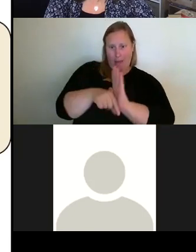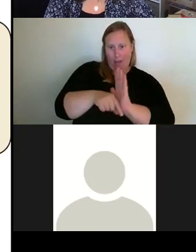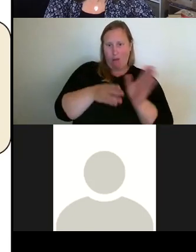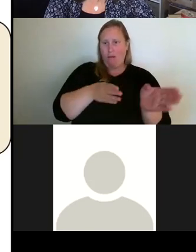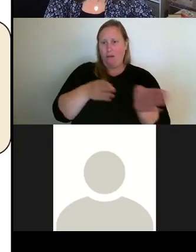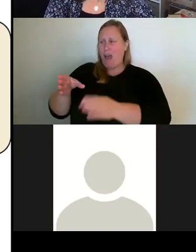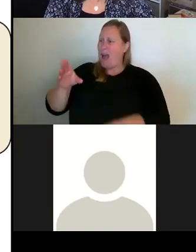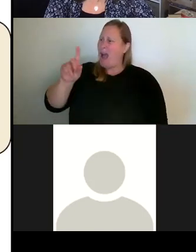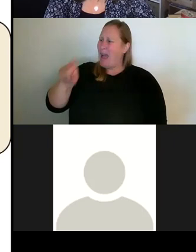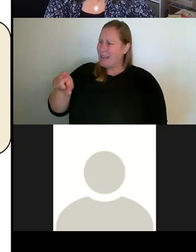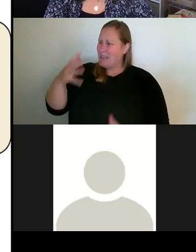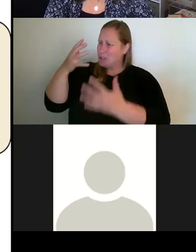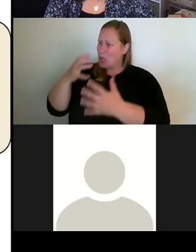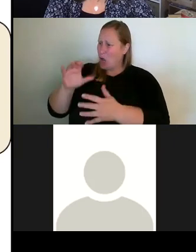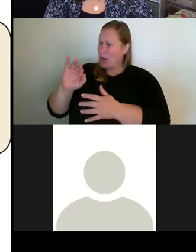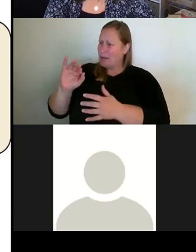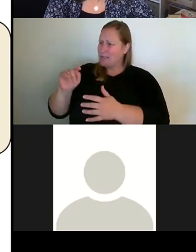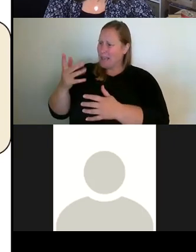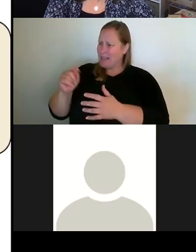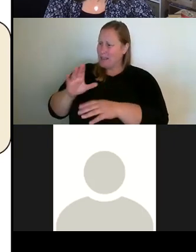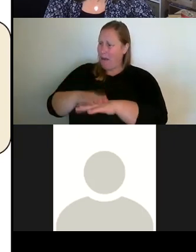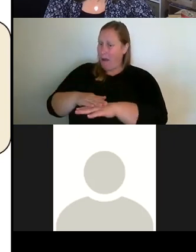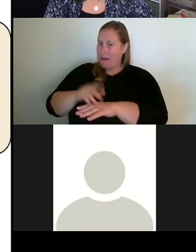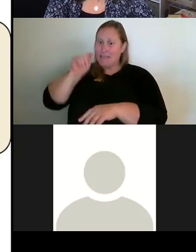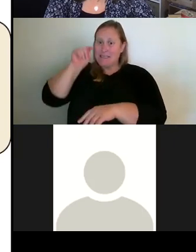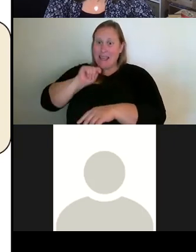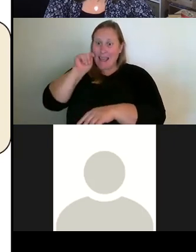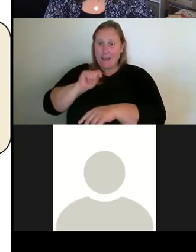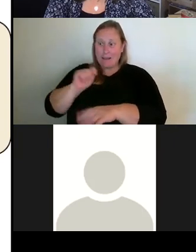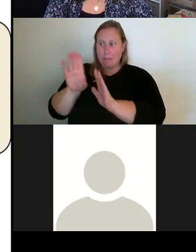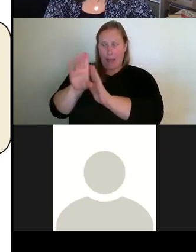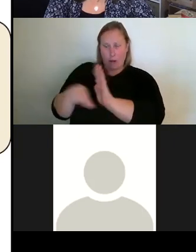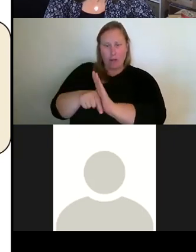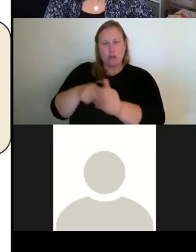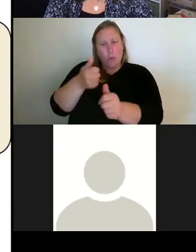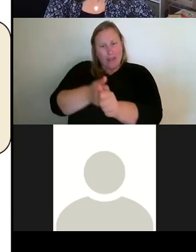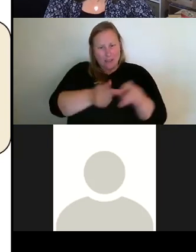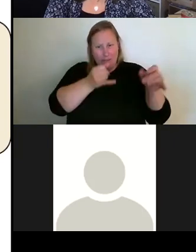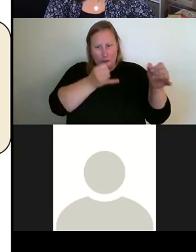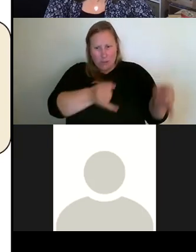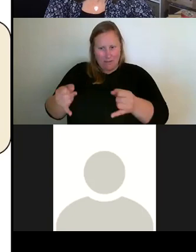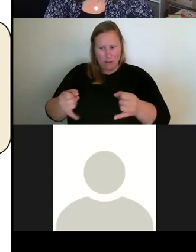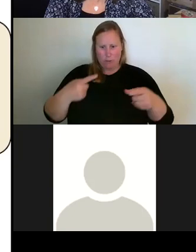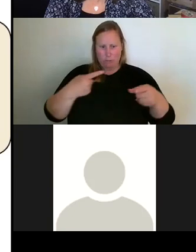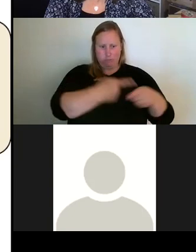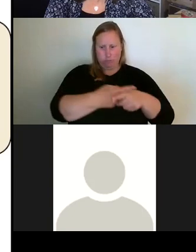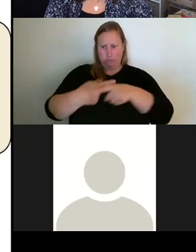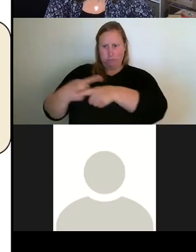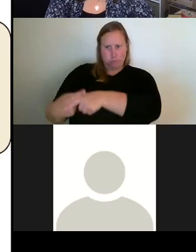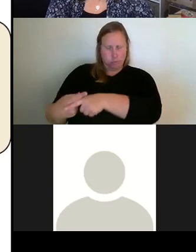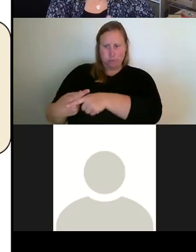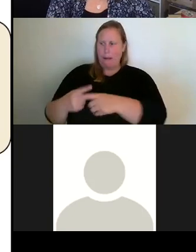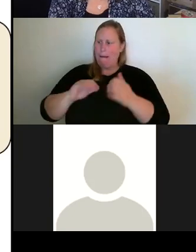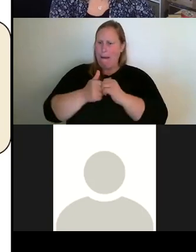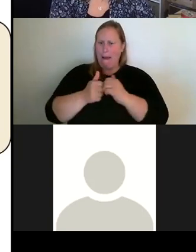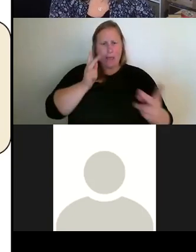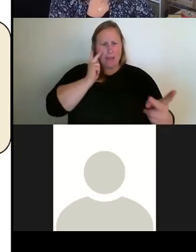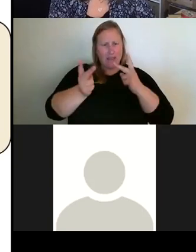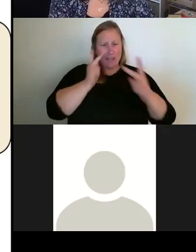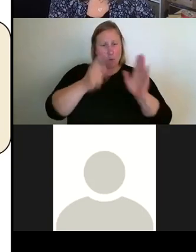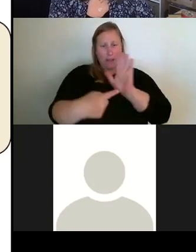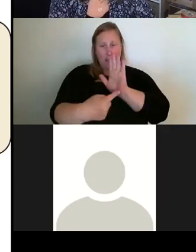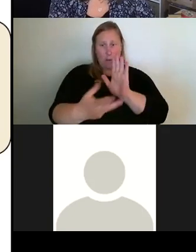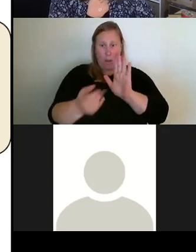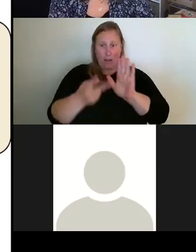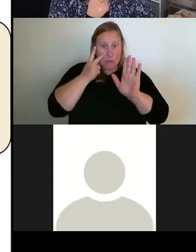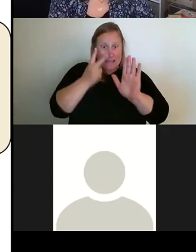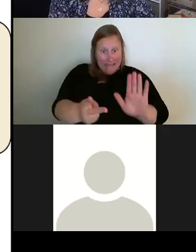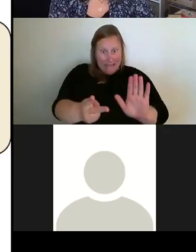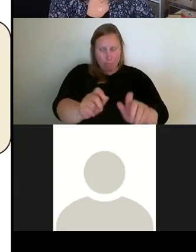a tan background."